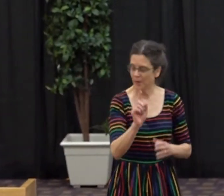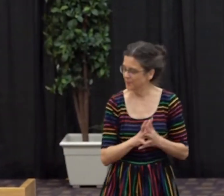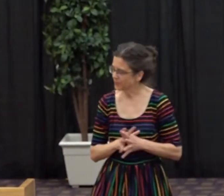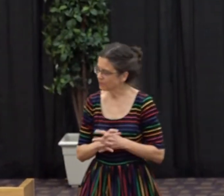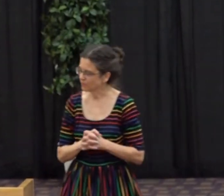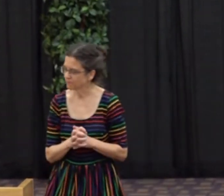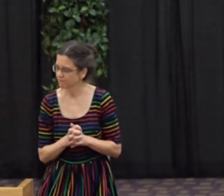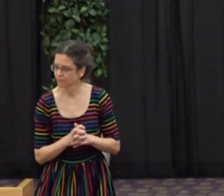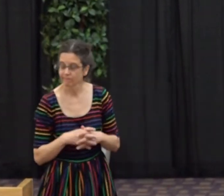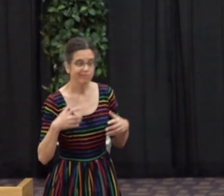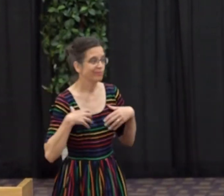Good morning everyone!